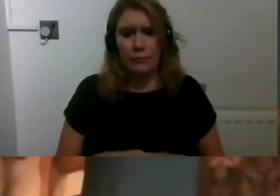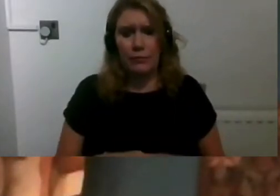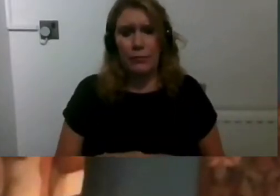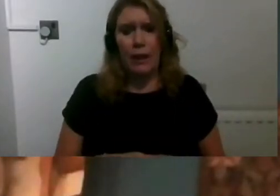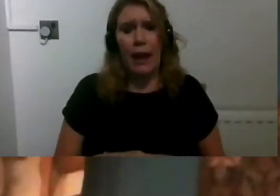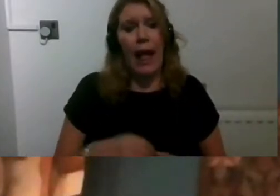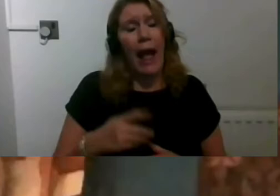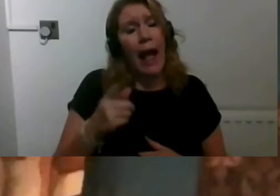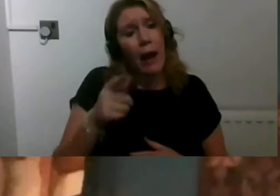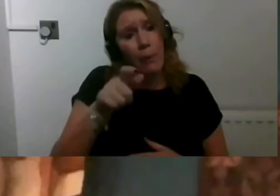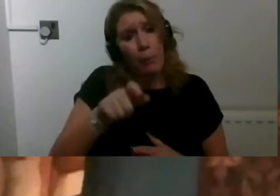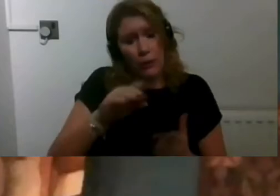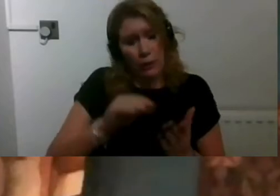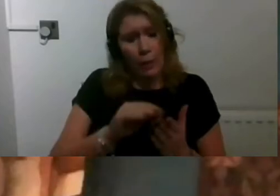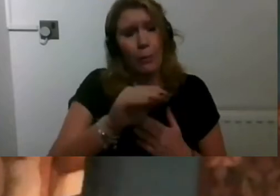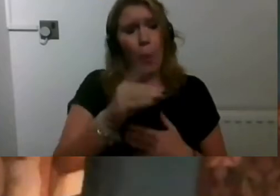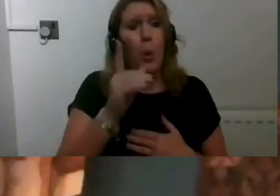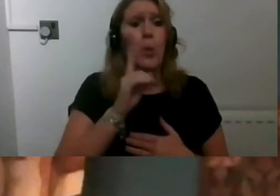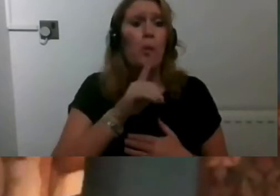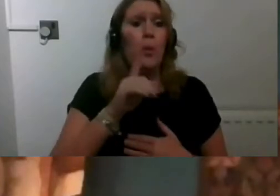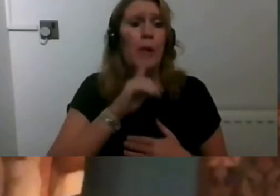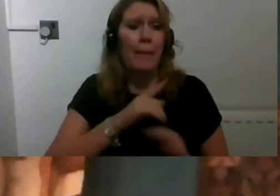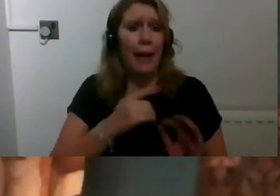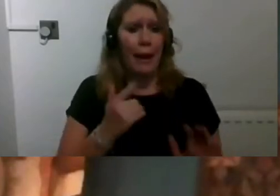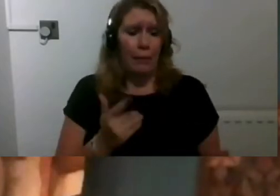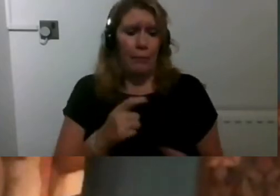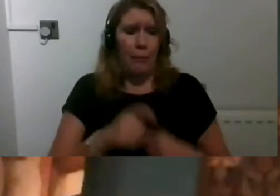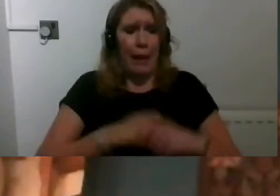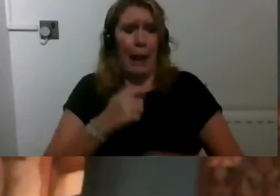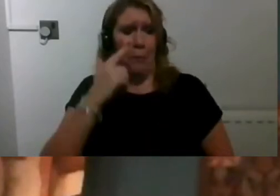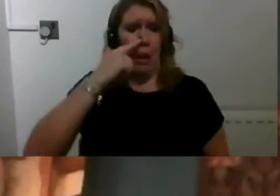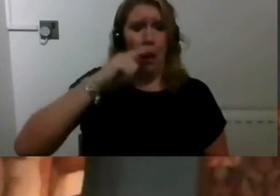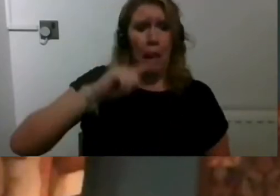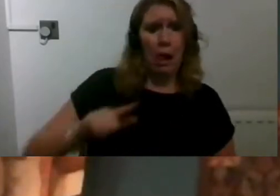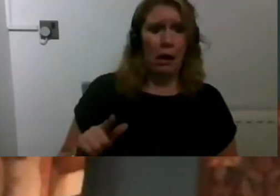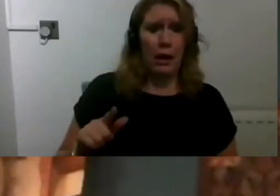When Sal's Larry died in a chaotic workers rally